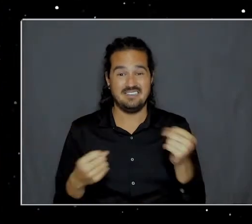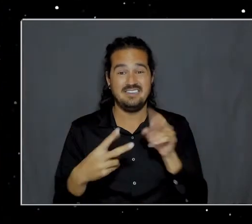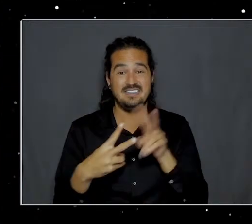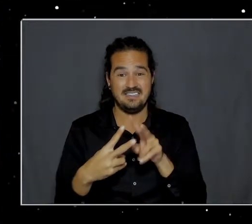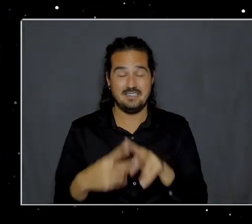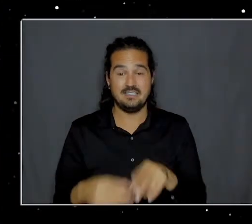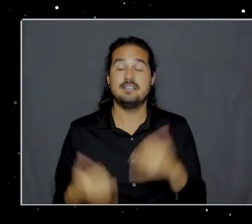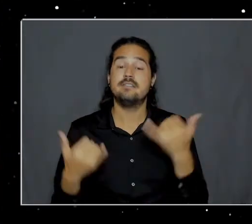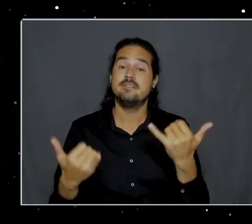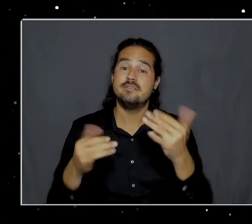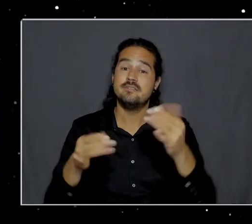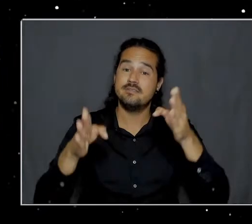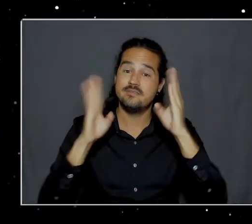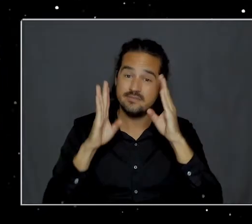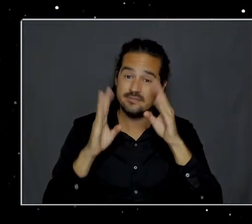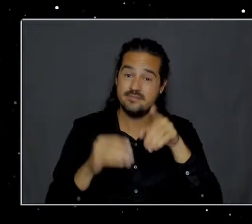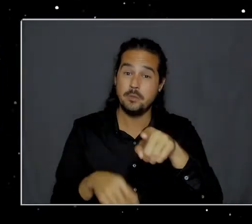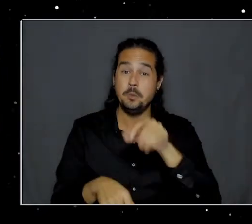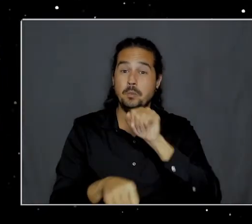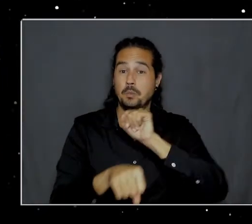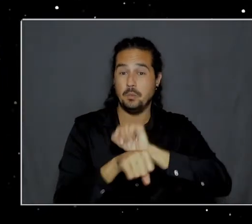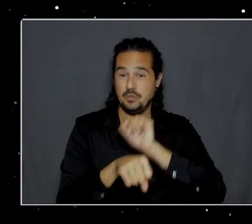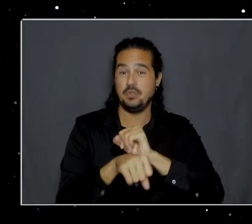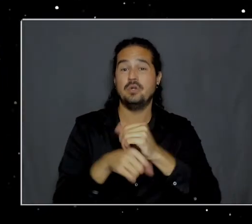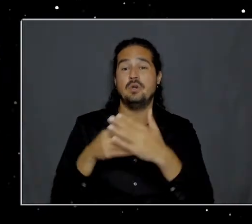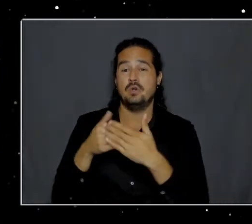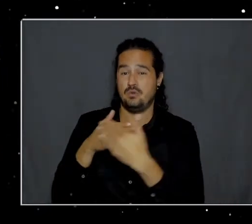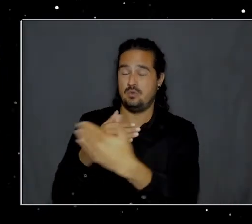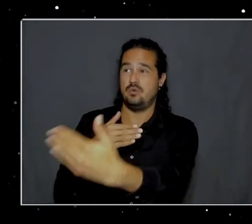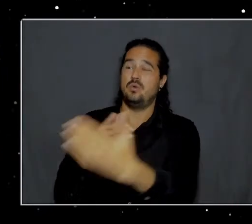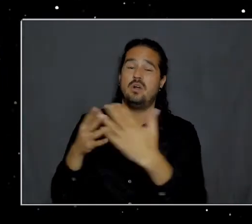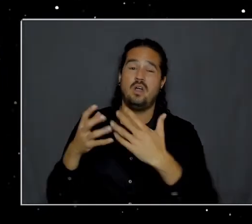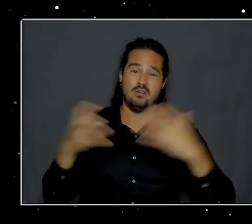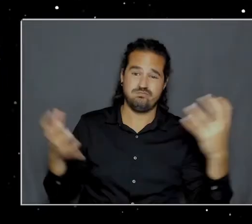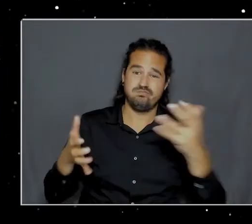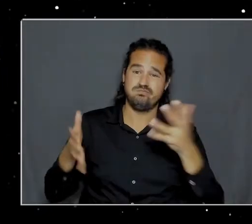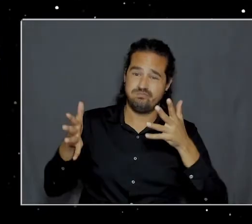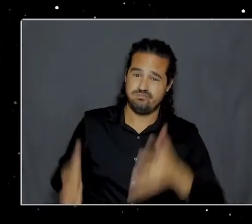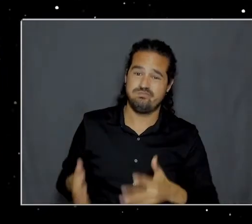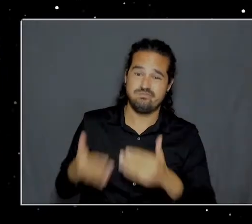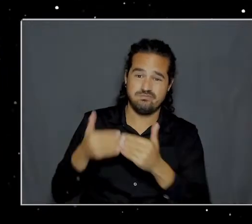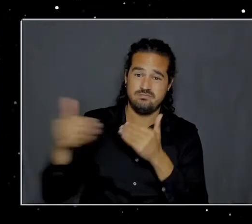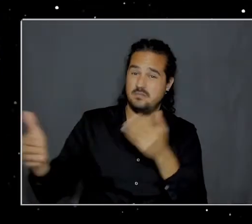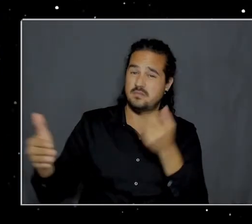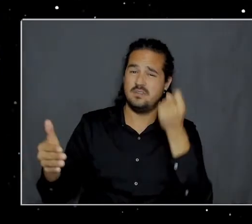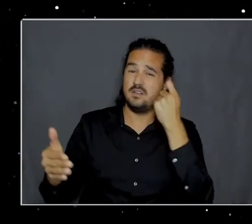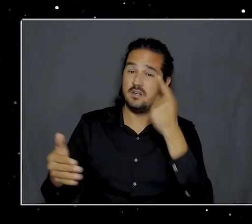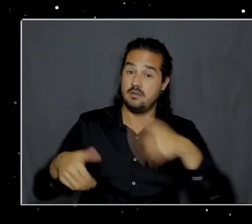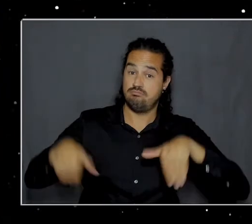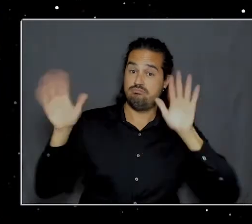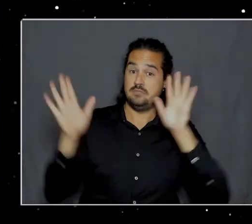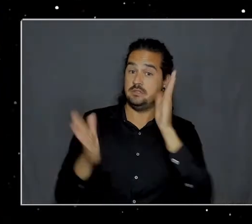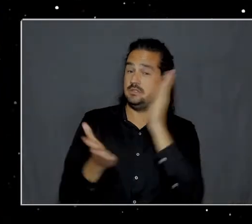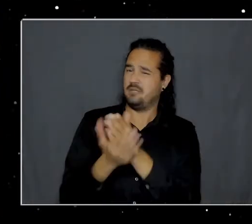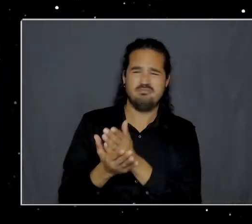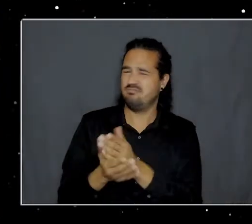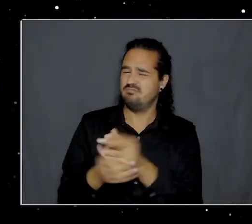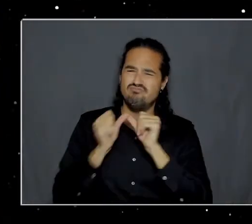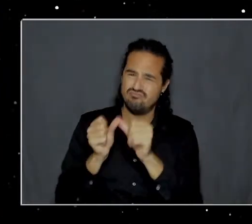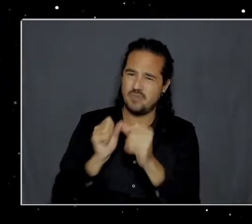SO, LISTEN, IT MAY BE LONG HAUL WORK IN MANY RESPECTS, BUT WE WILL NEVER STOP WORKING IN THE COURTS, THE LEGISLATURES, IN THE